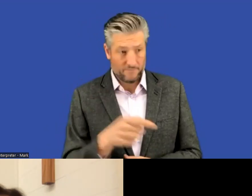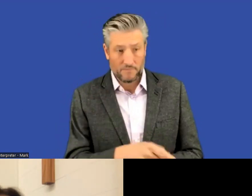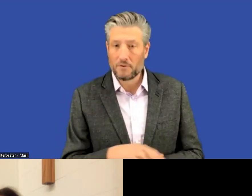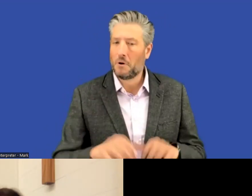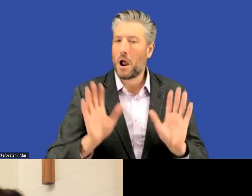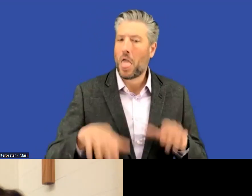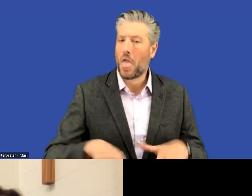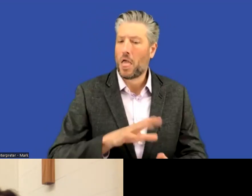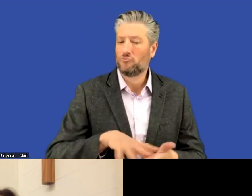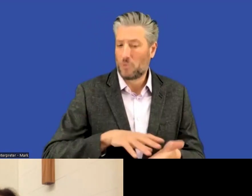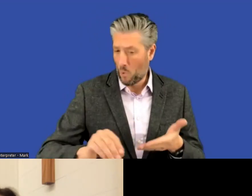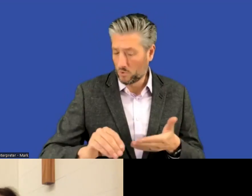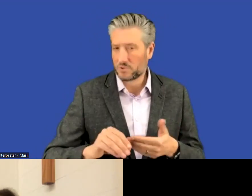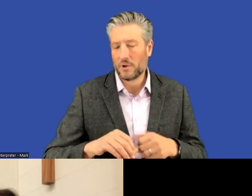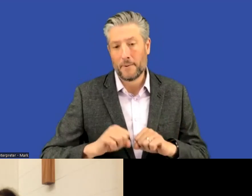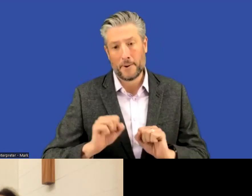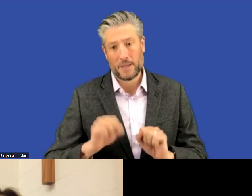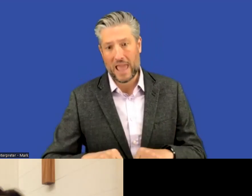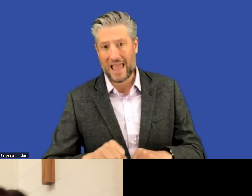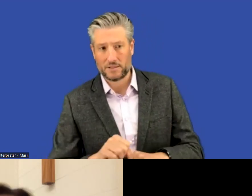to do, but we're not there yet. There's discussion.